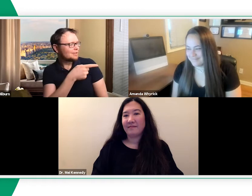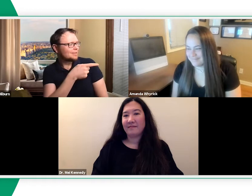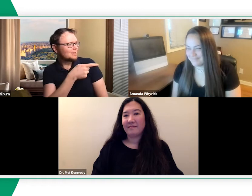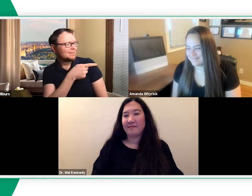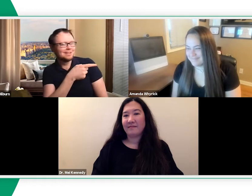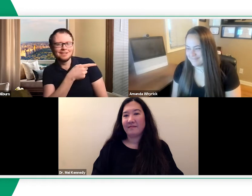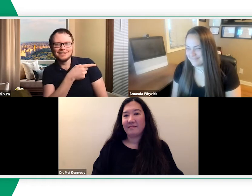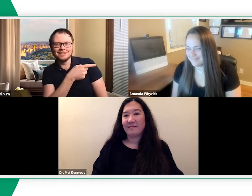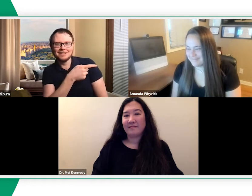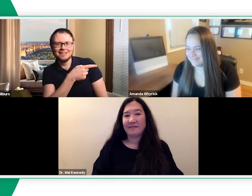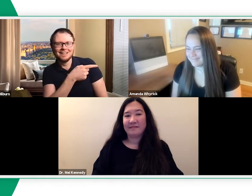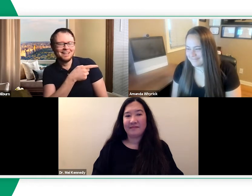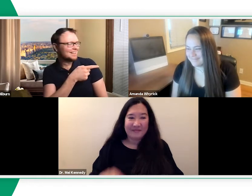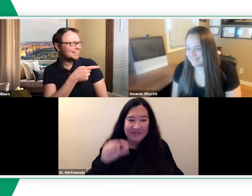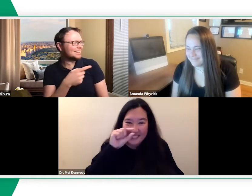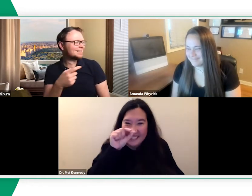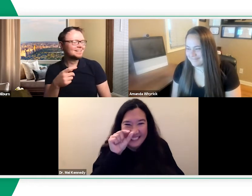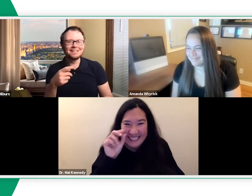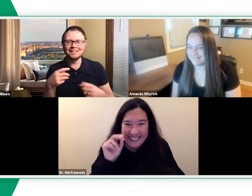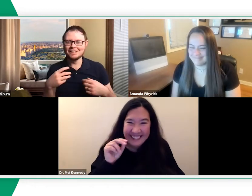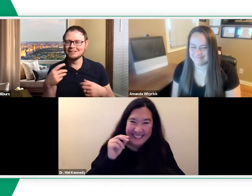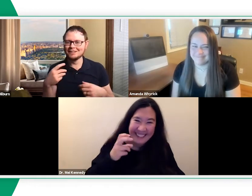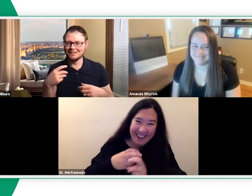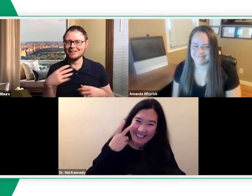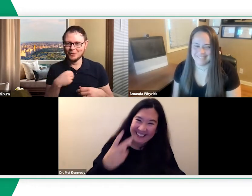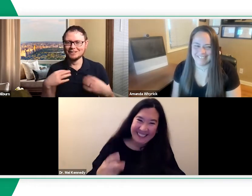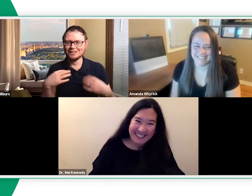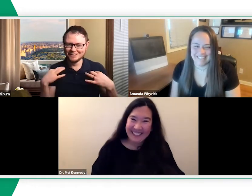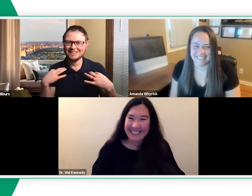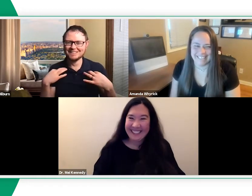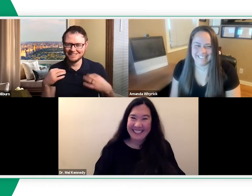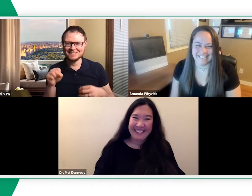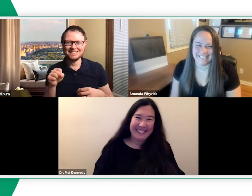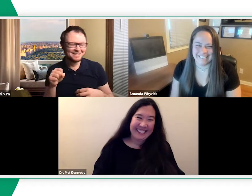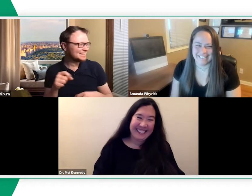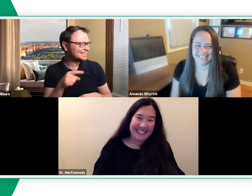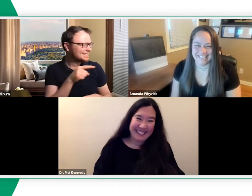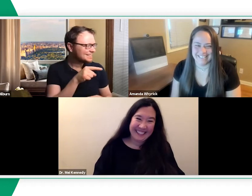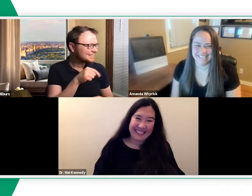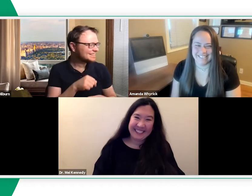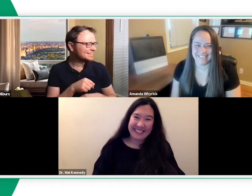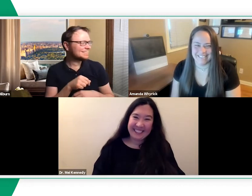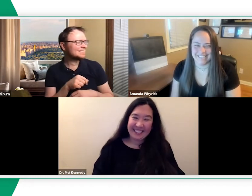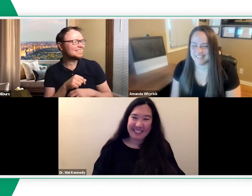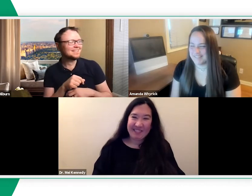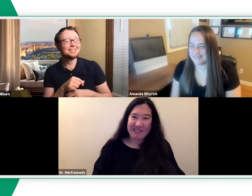Amanda there in the picture. >>DR. MEI KENNEDY: Yeah, she's tiny. Very hard to see. >>BRIAN MILBURN: Yeah, you see, like, a shirt